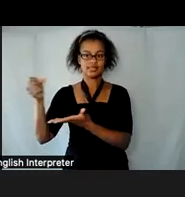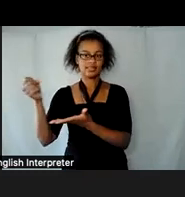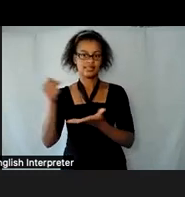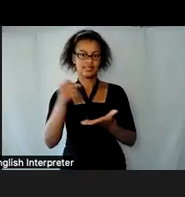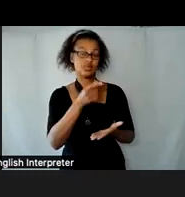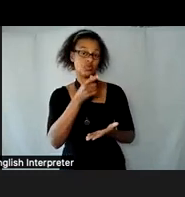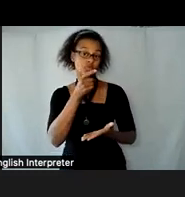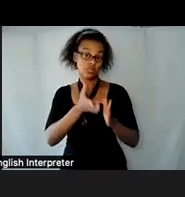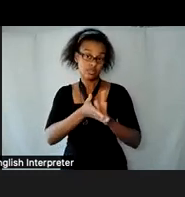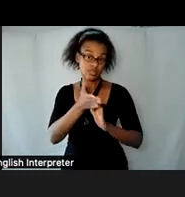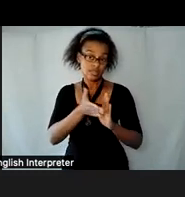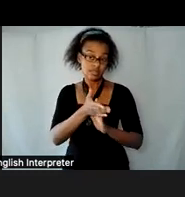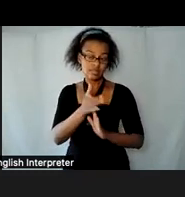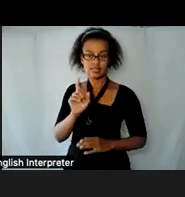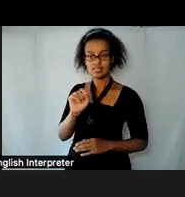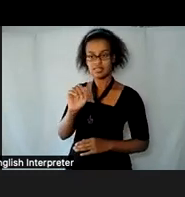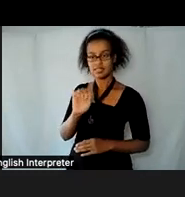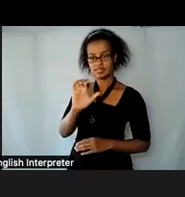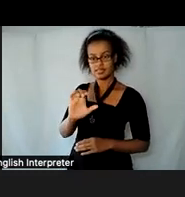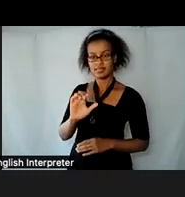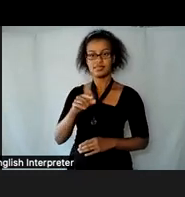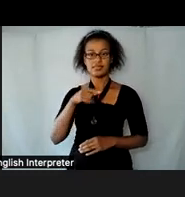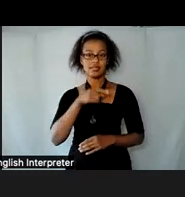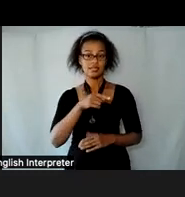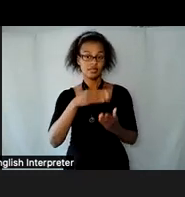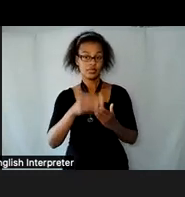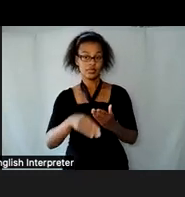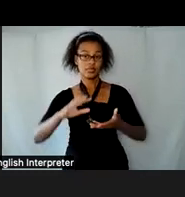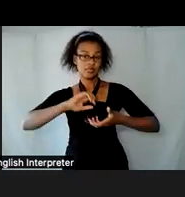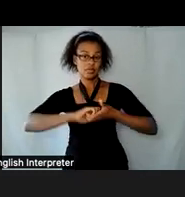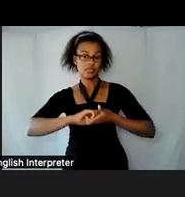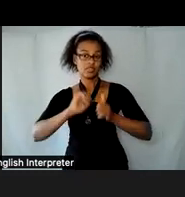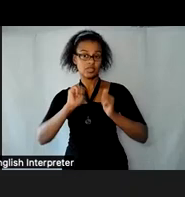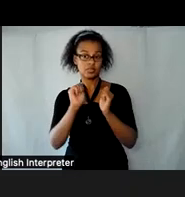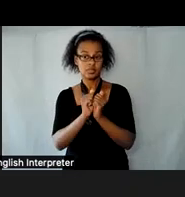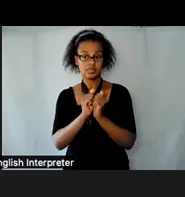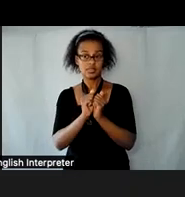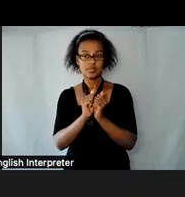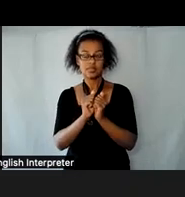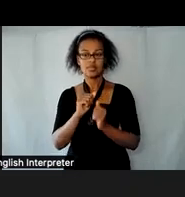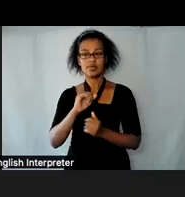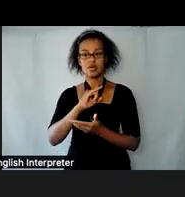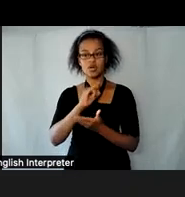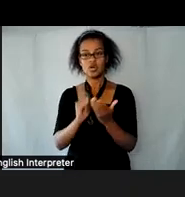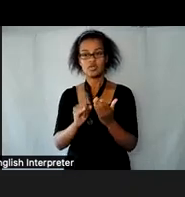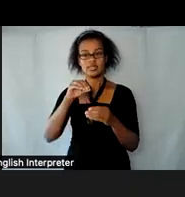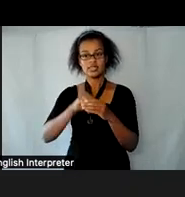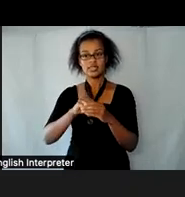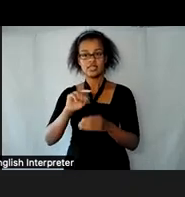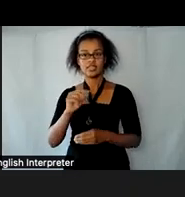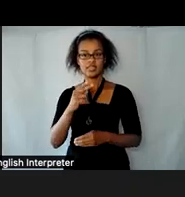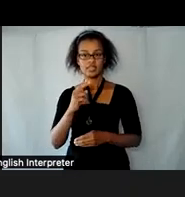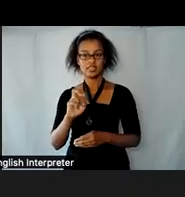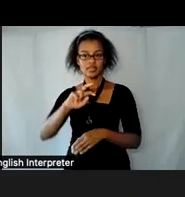And this program is in partnership with Eisen, the parks initiative that is managed by Toronto